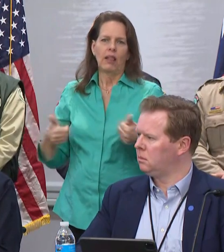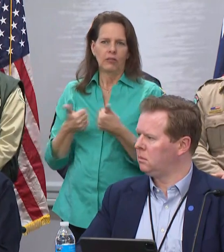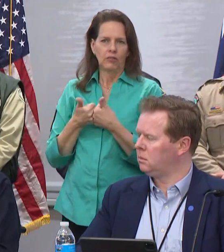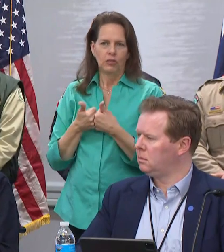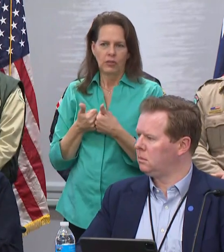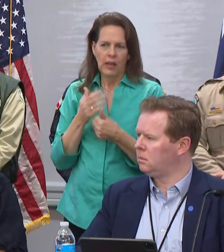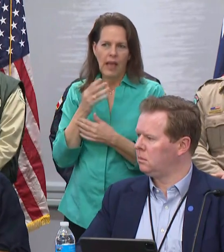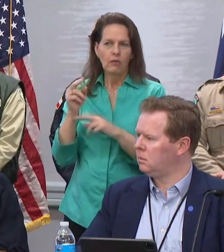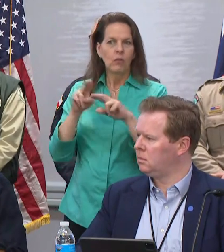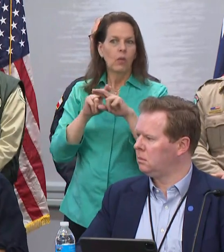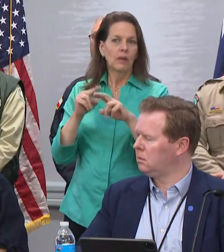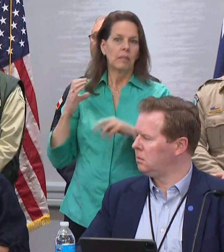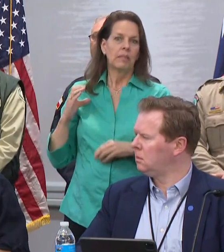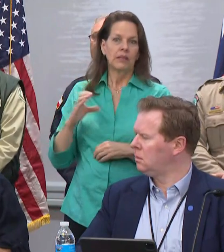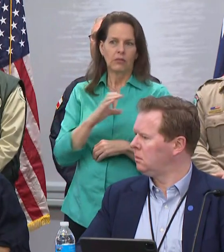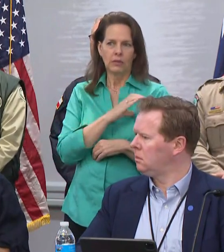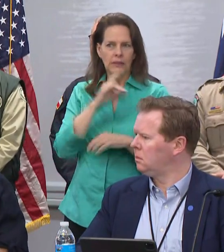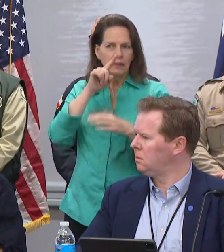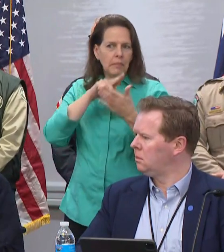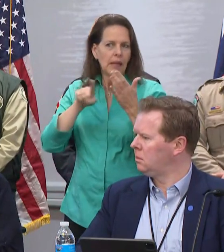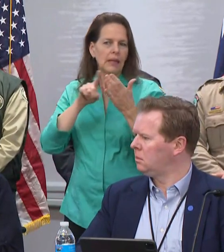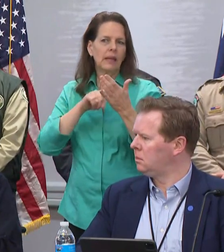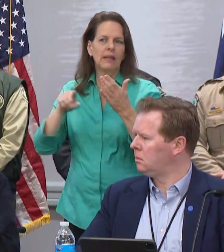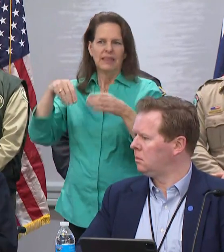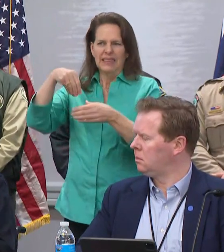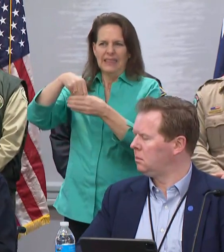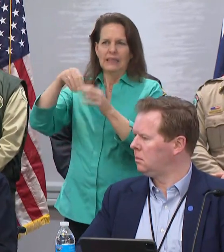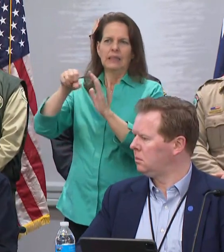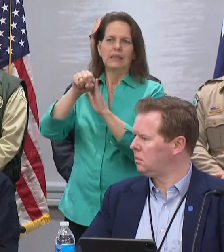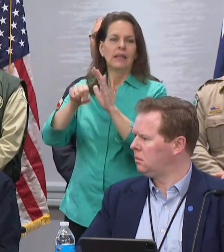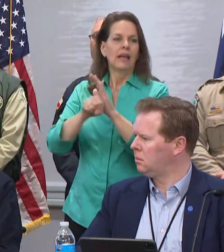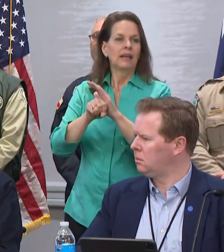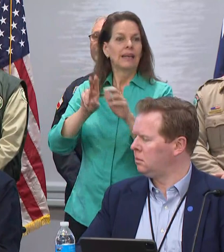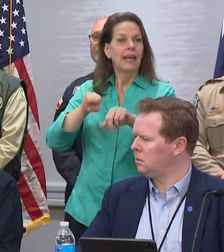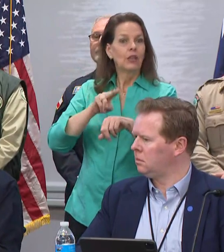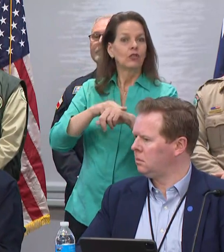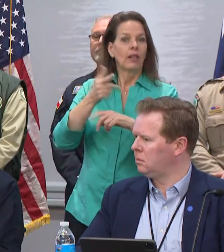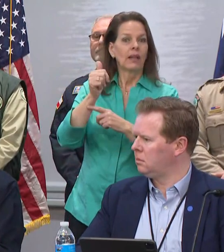The Railroad Commission has inspected intrastate underground natural gas